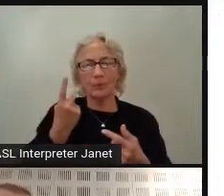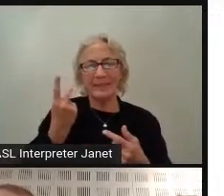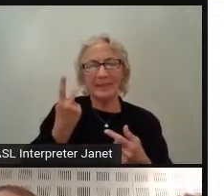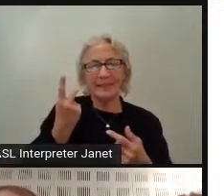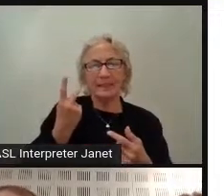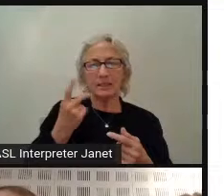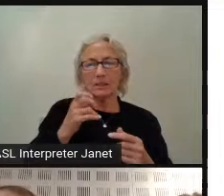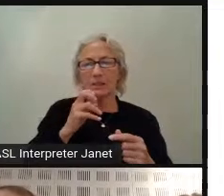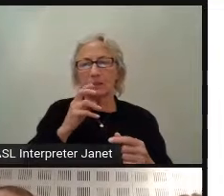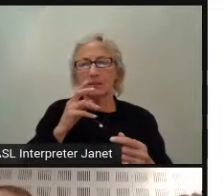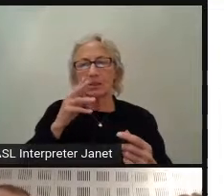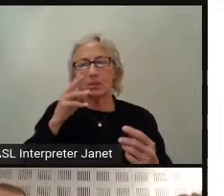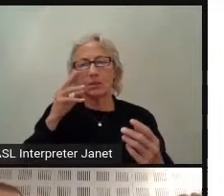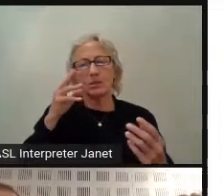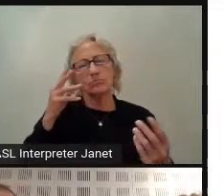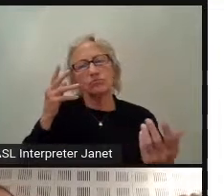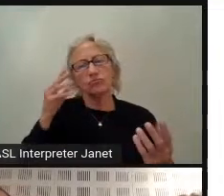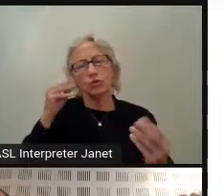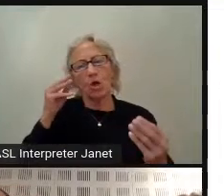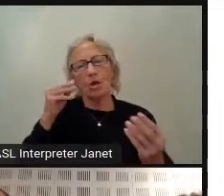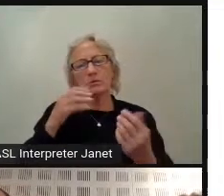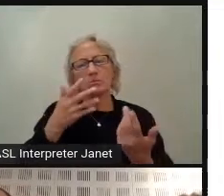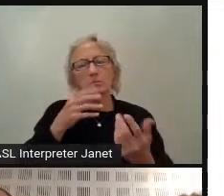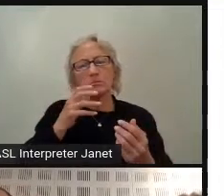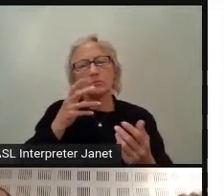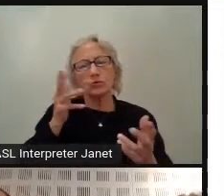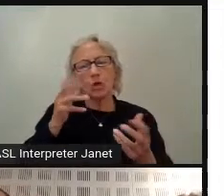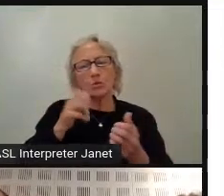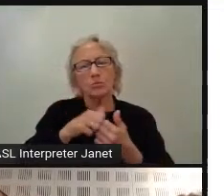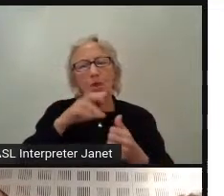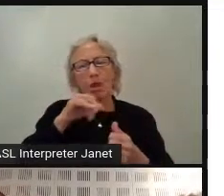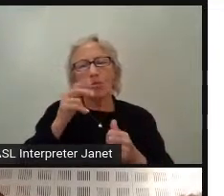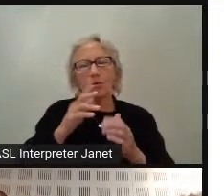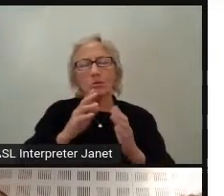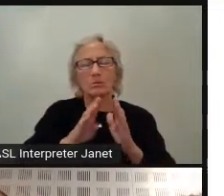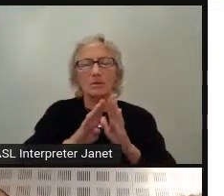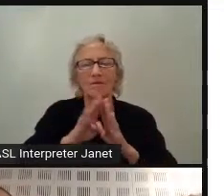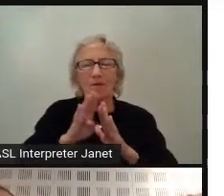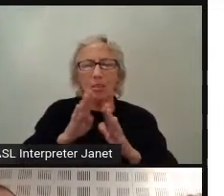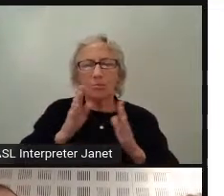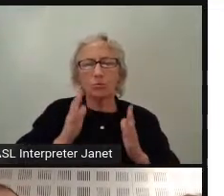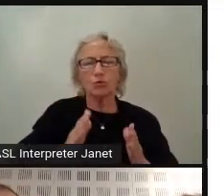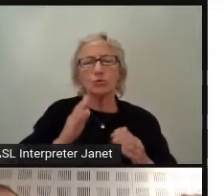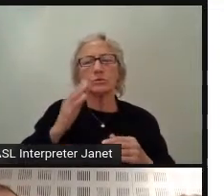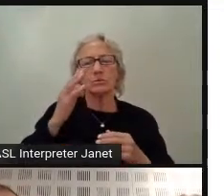Compliance is hard but not as -- not impossible. When we talked with